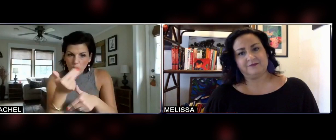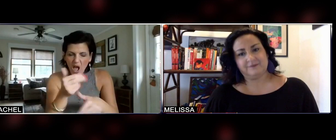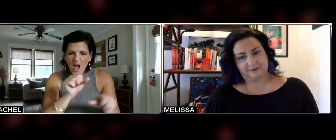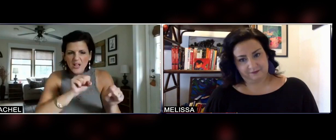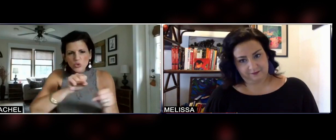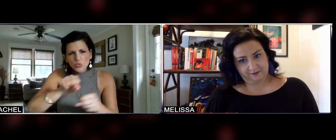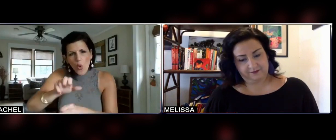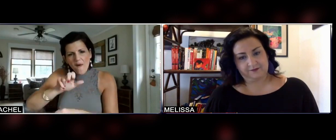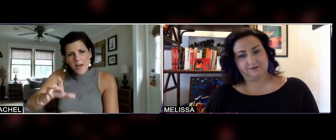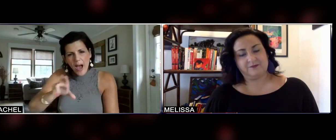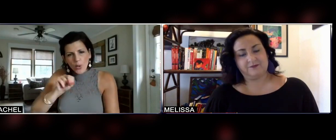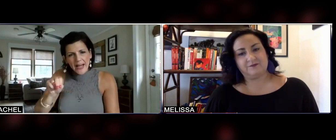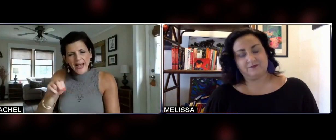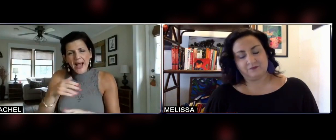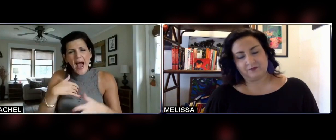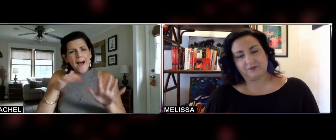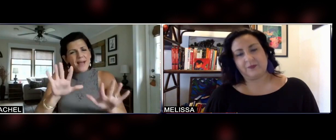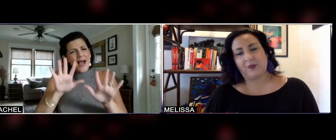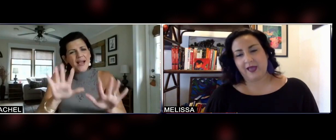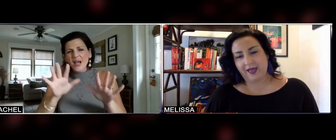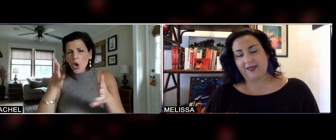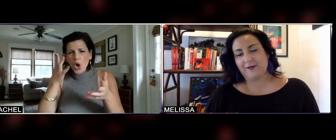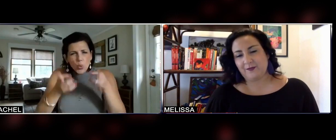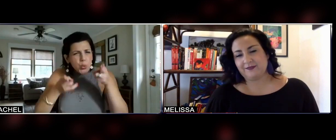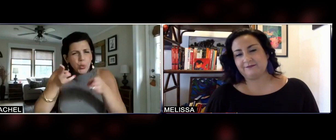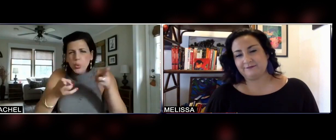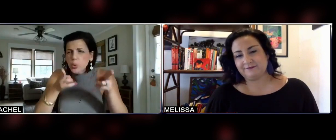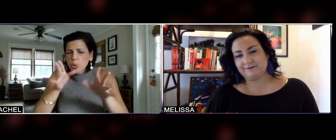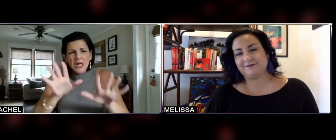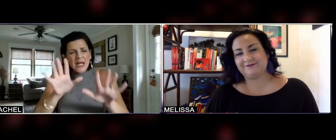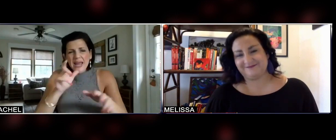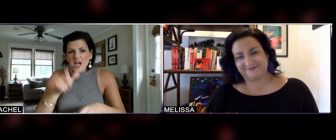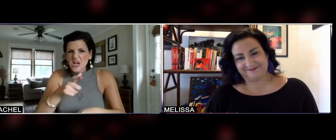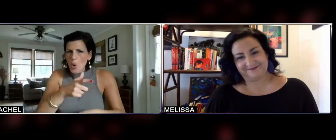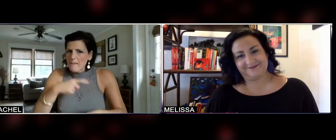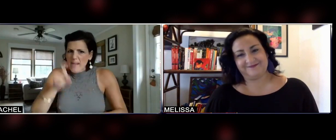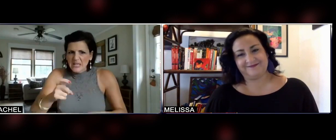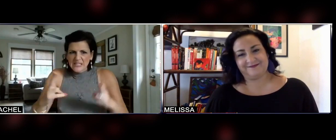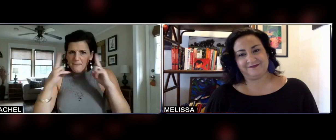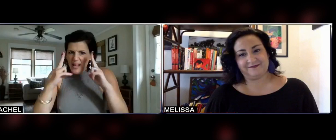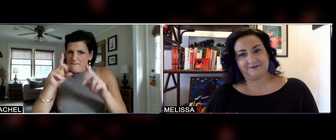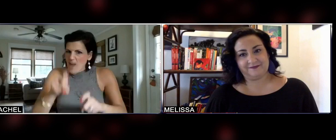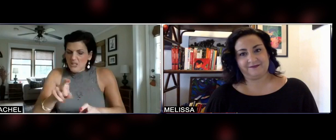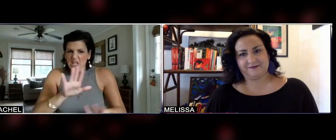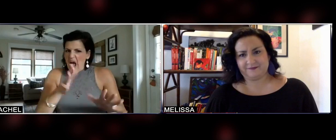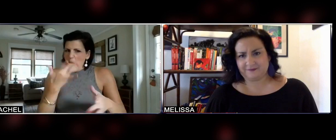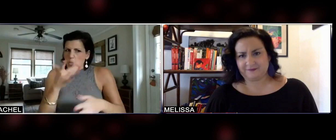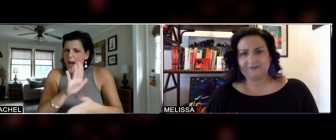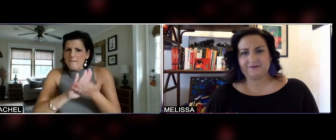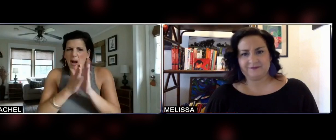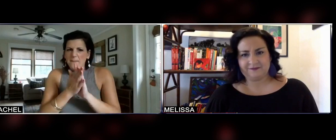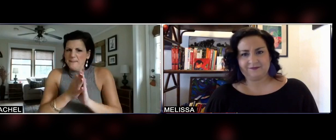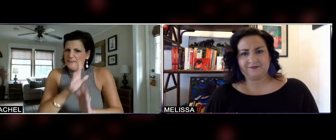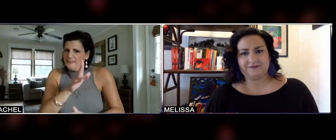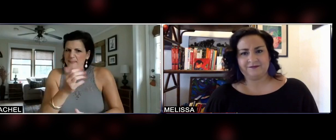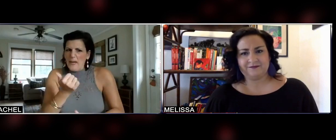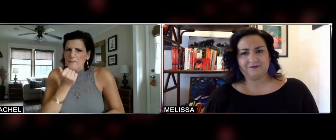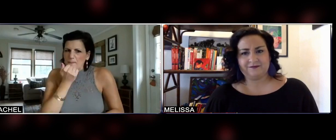staying in a hotel before coming back to Connecticut. I asked them why they were in a rush, they didn't have to. They said YES, they had to rush to get cochlear implants as early as possible,